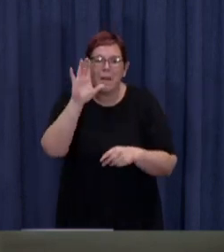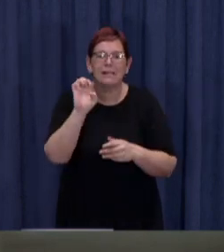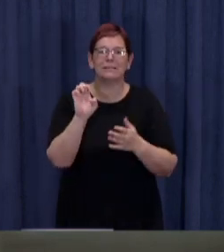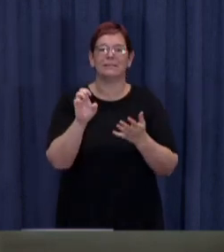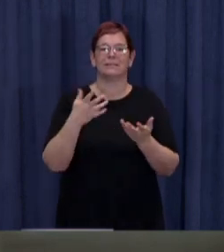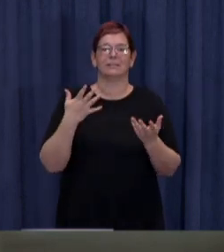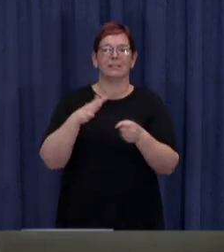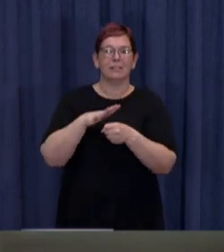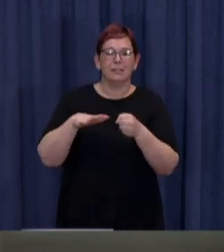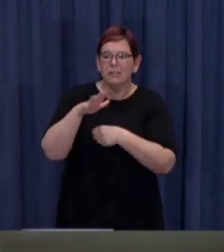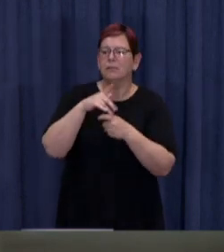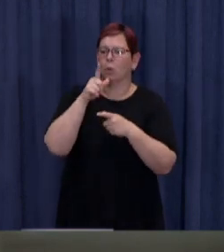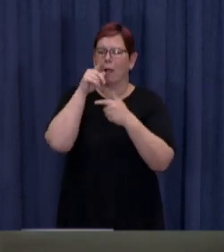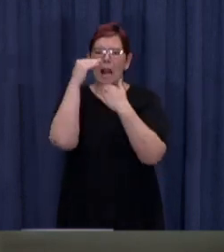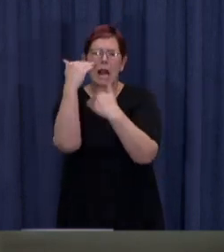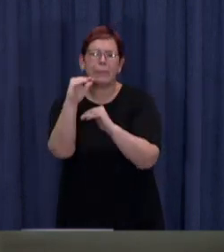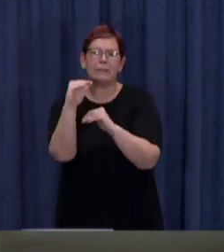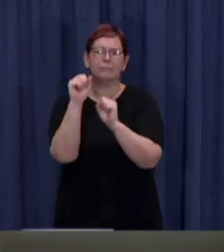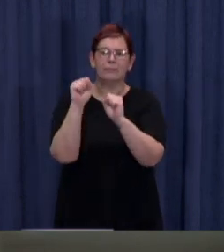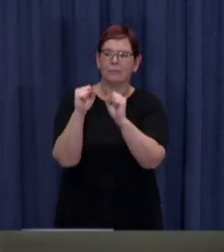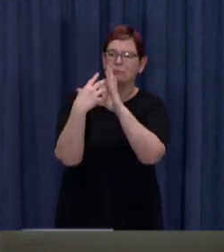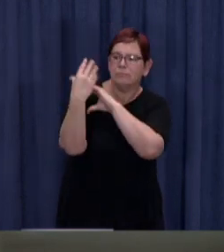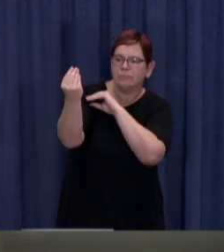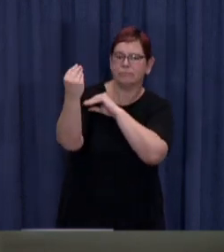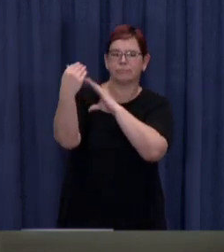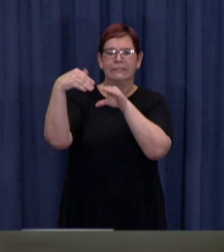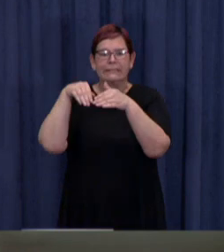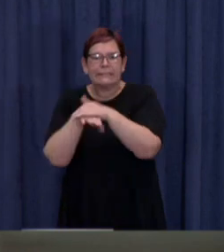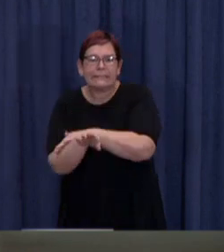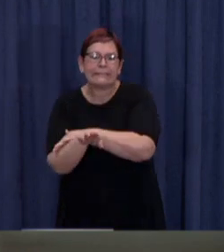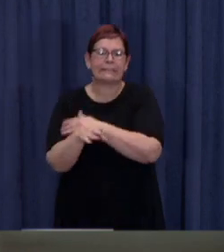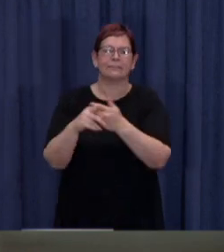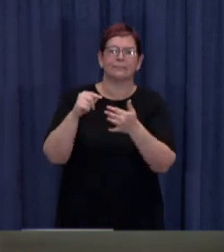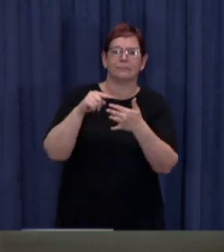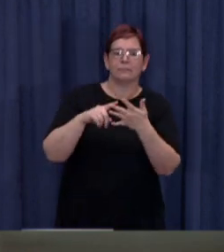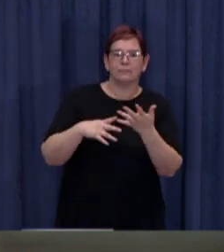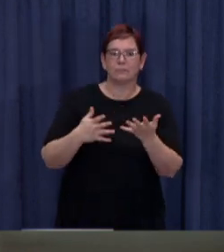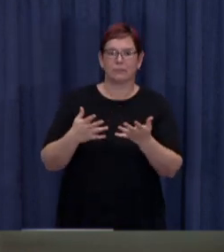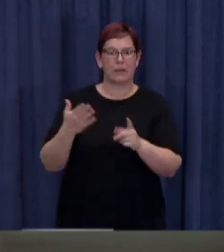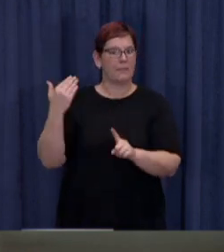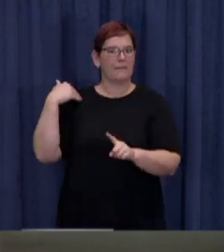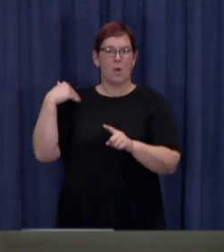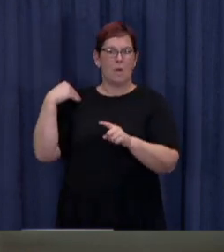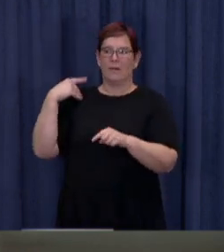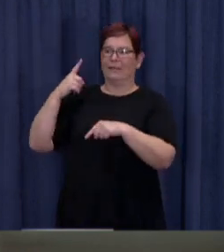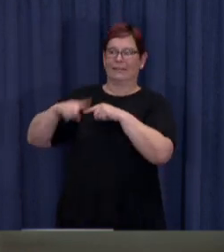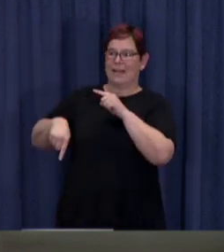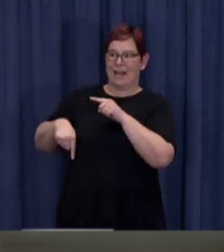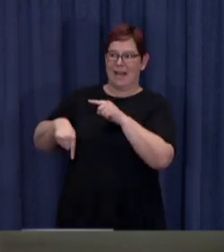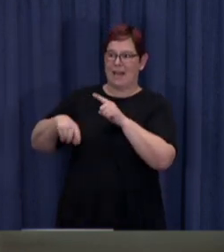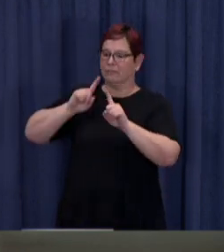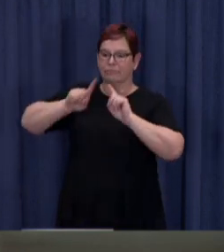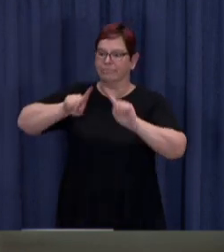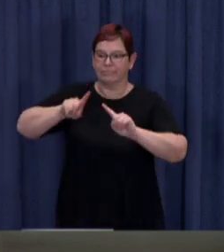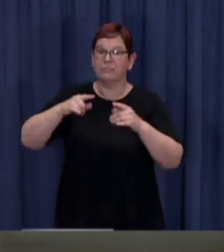know should be put in place between people we couldn't do that now we can and obviously I've said I'm gonna be very careful I'm gonna take advice I'm